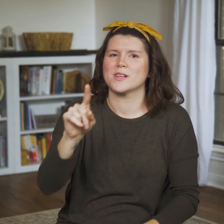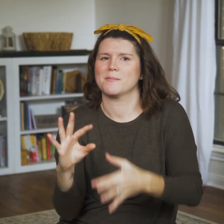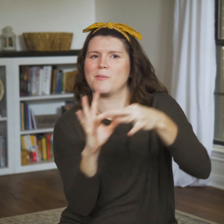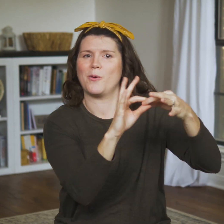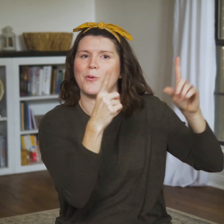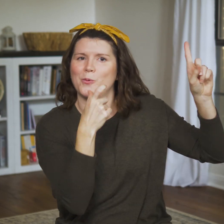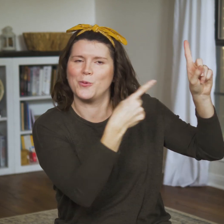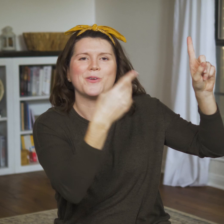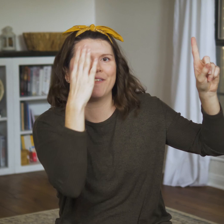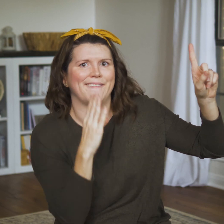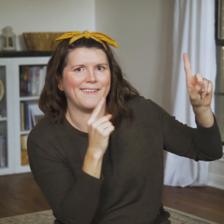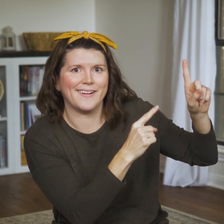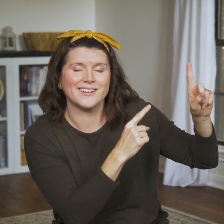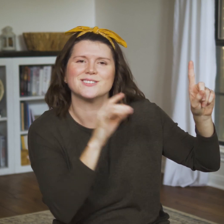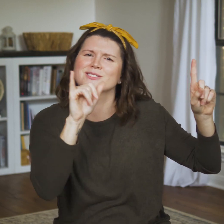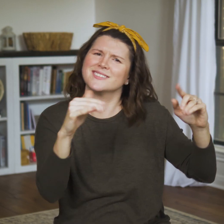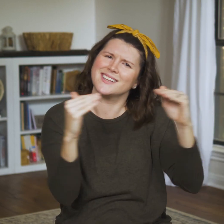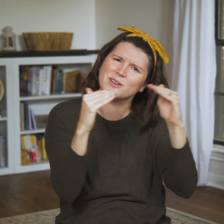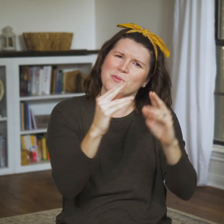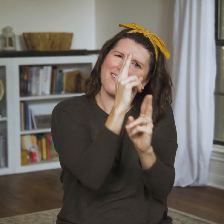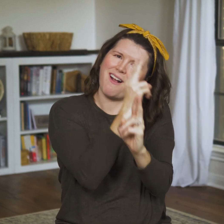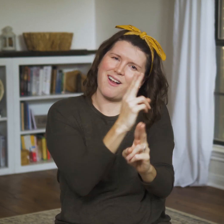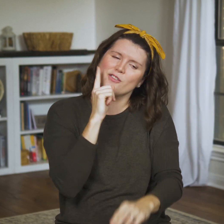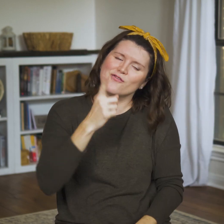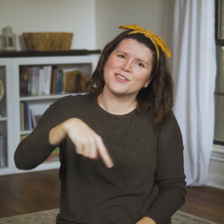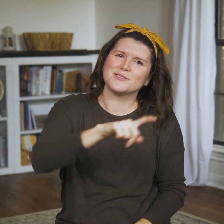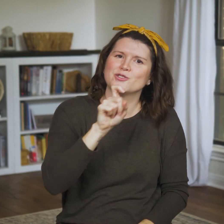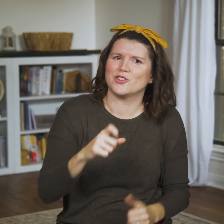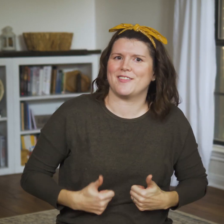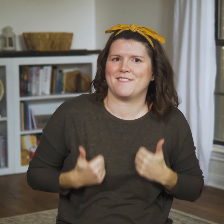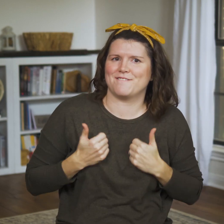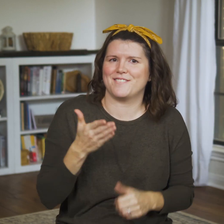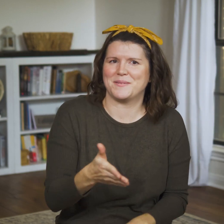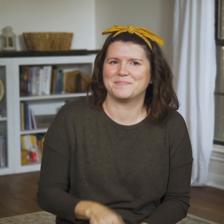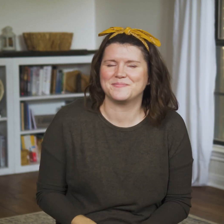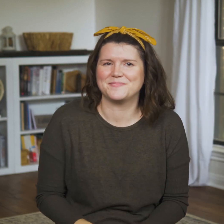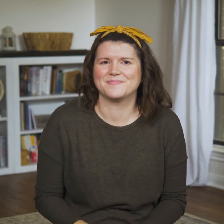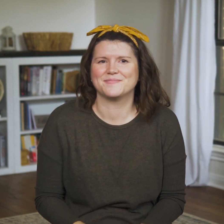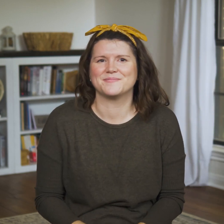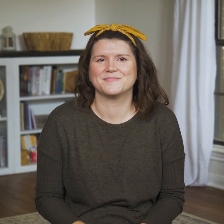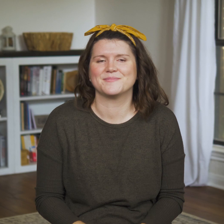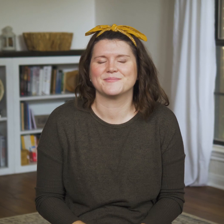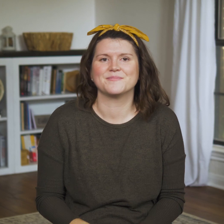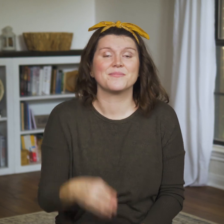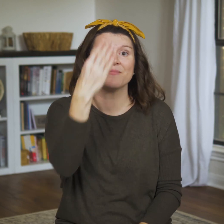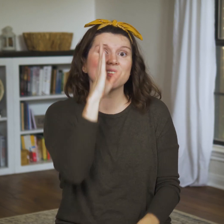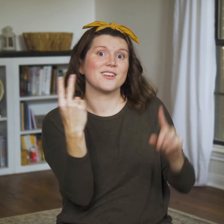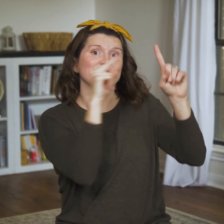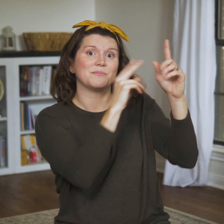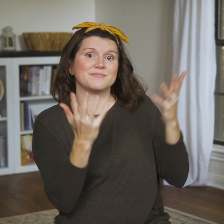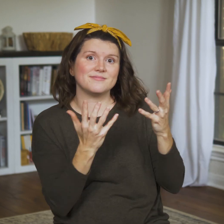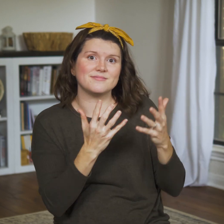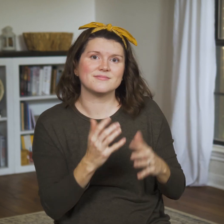This is the first time we see the term half-tribe.